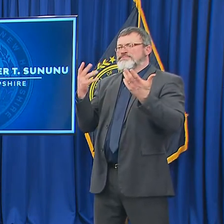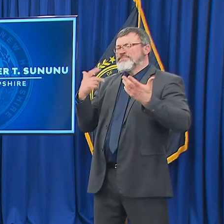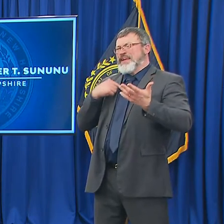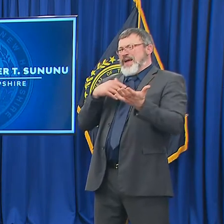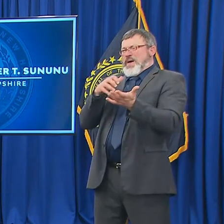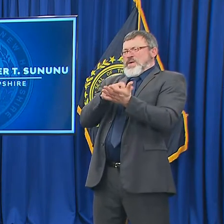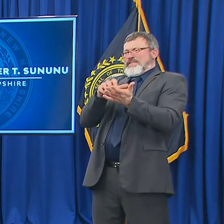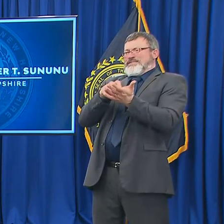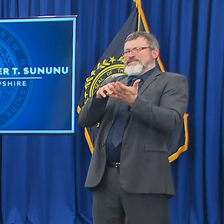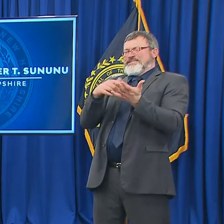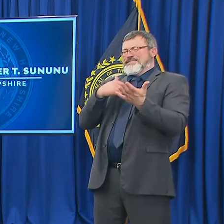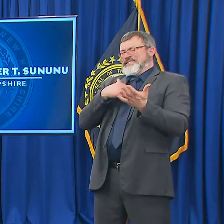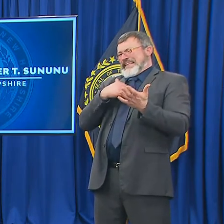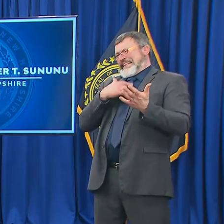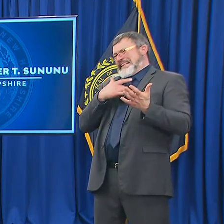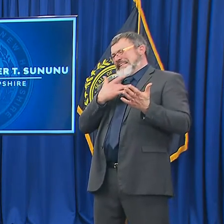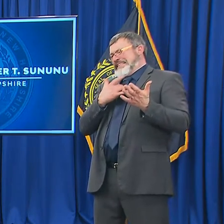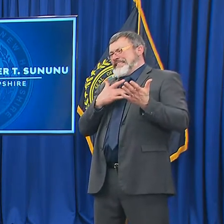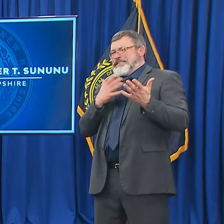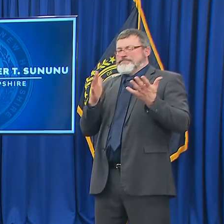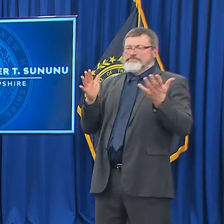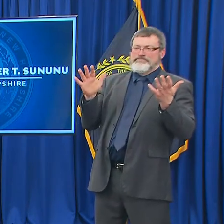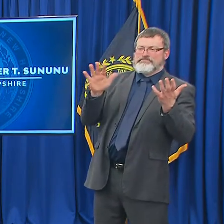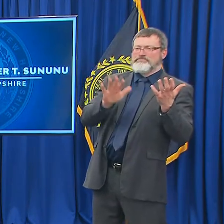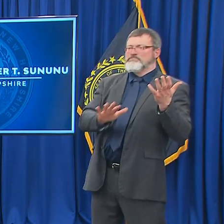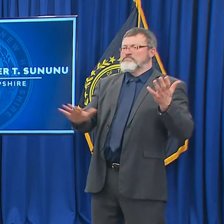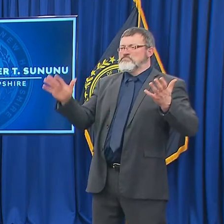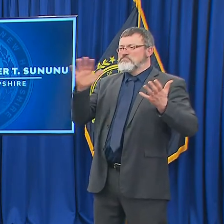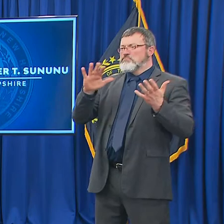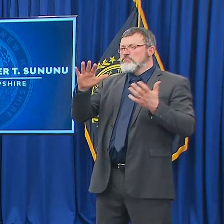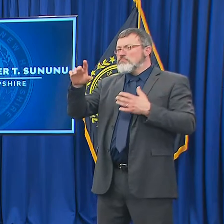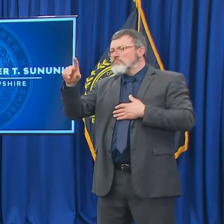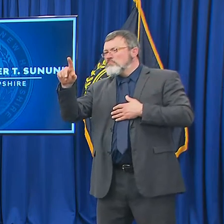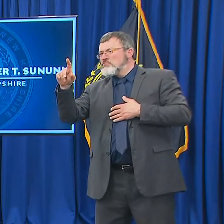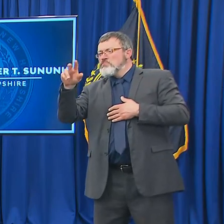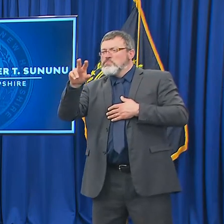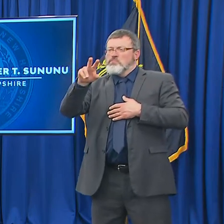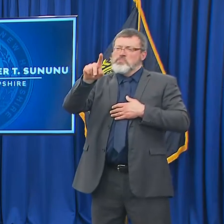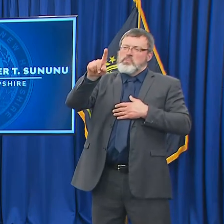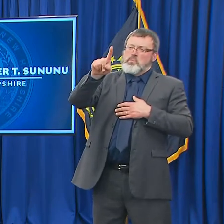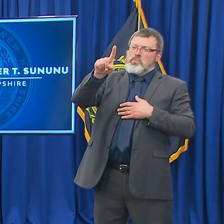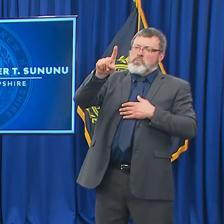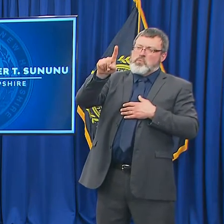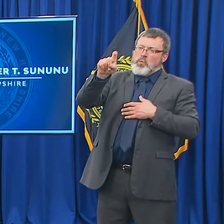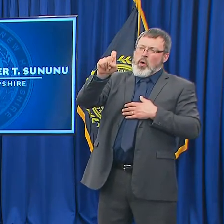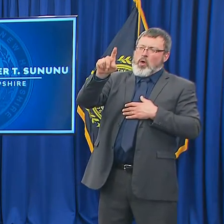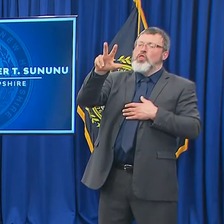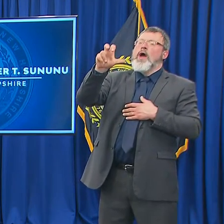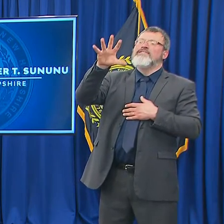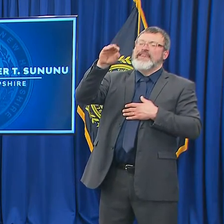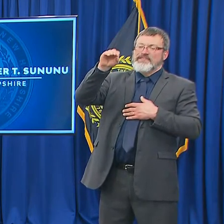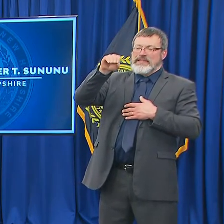So that may look like stopping elective surgeries or may look like shutting down some outpatient settings